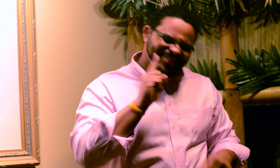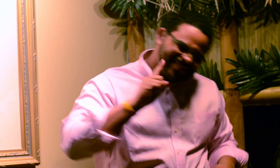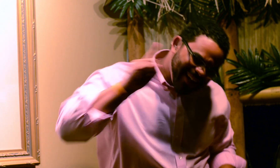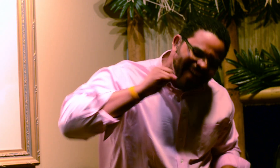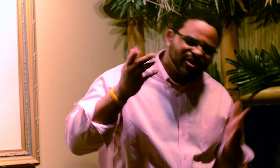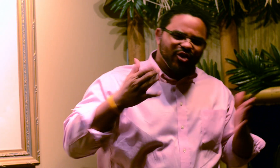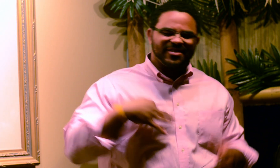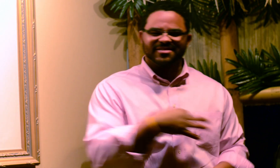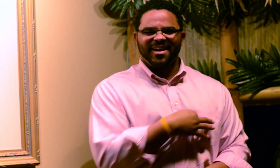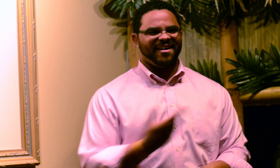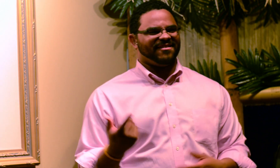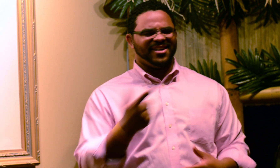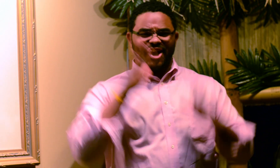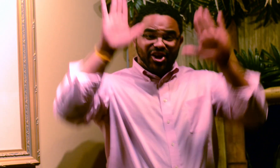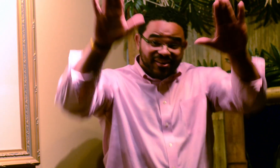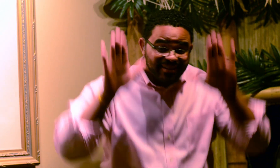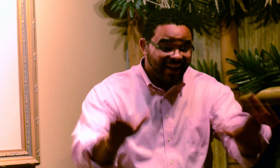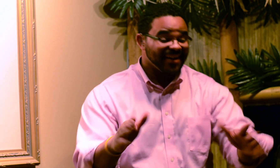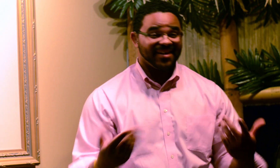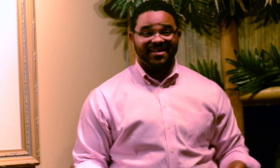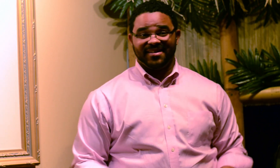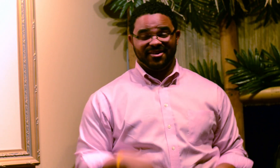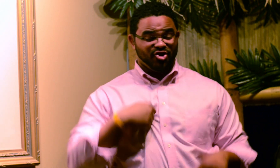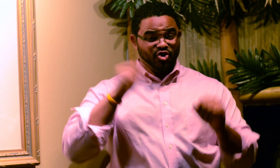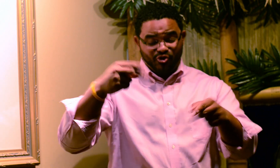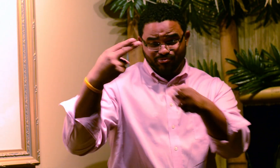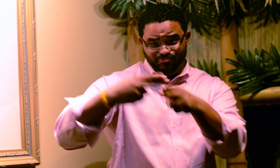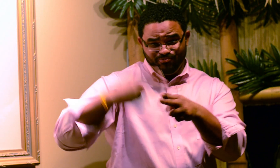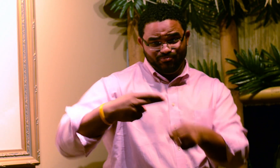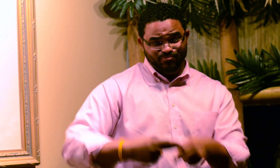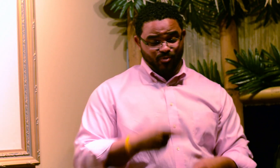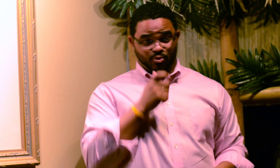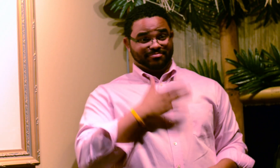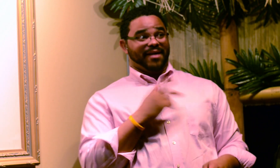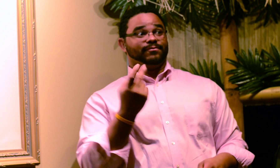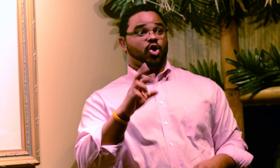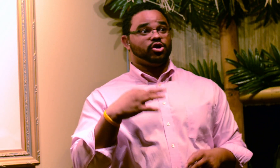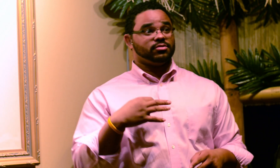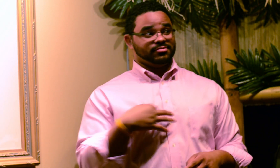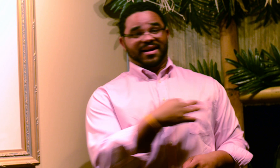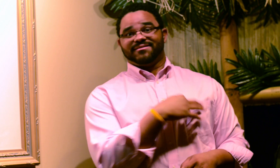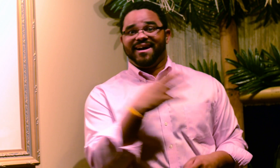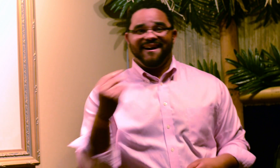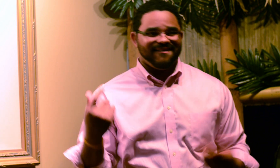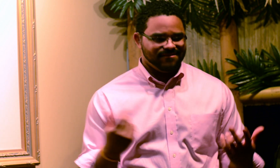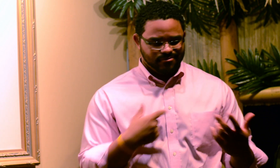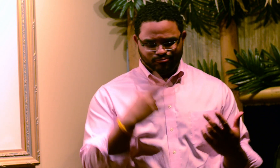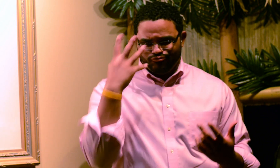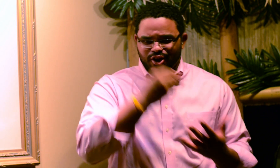The employees there are DEAF, deaf serving deaf. They've been great. I could go on and on I could tell you all about my vocational rehabilitation counselor, who has been great